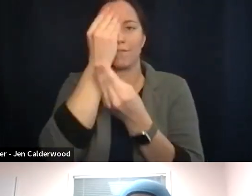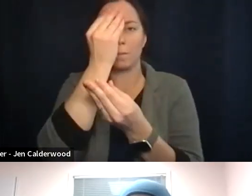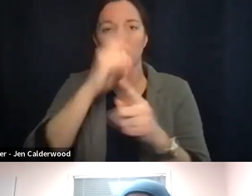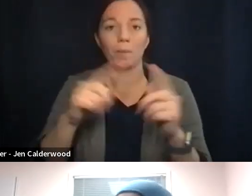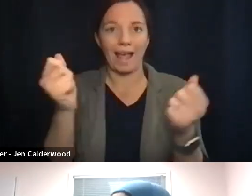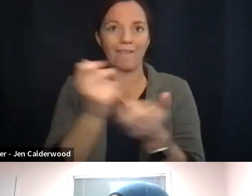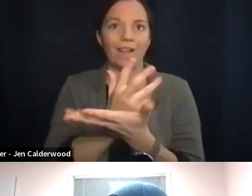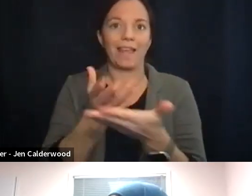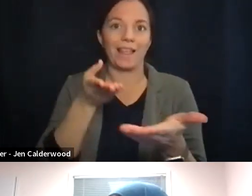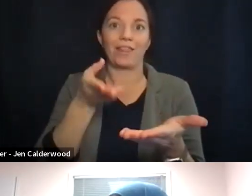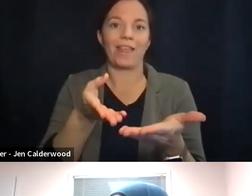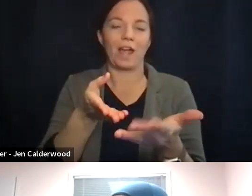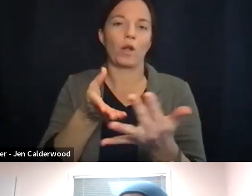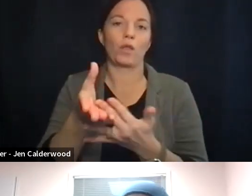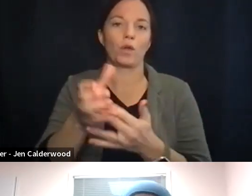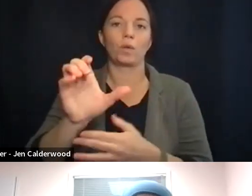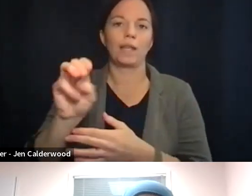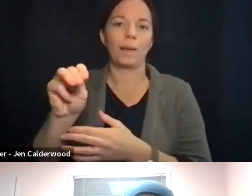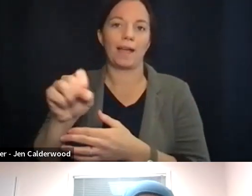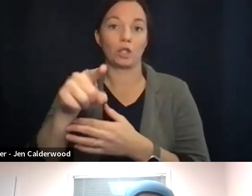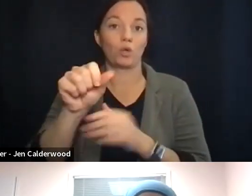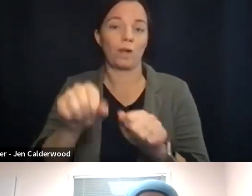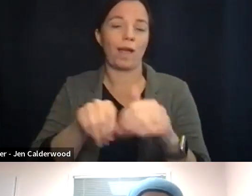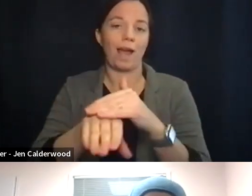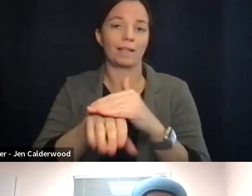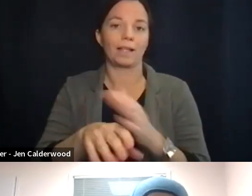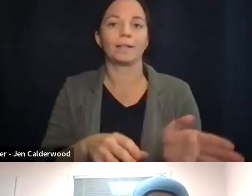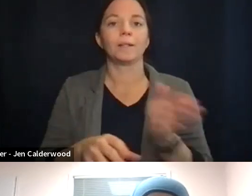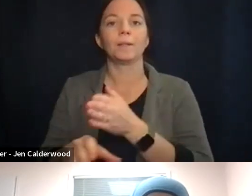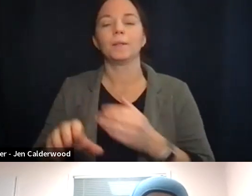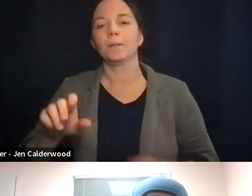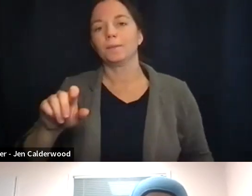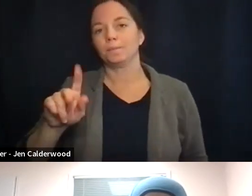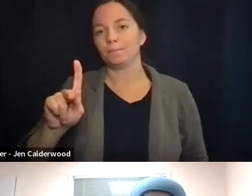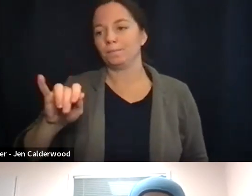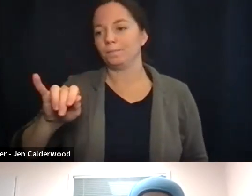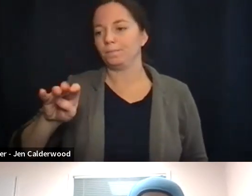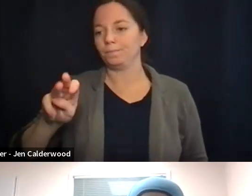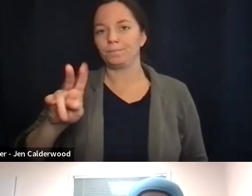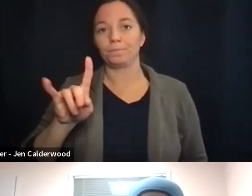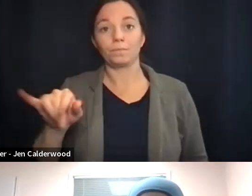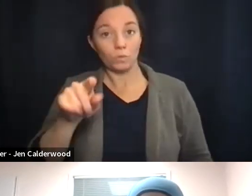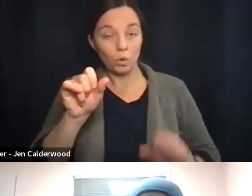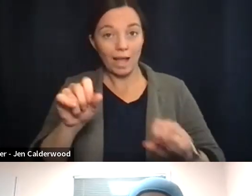Hopefully this a helpful in terms terms of describing that page. So it's kind of a mix of different things on there. But that is where everything is housed through. Cms, that you guys can access Kind a mix ever different things but that where everything is housed through CMS that you can back set.